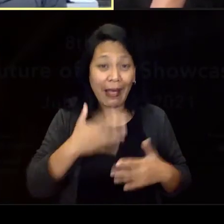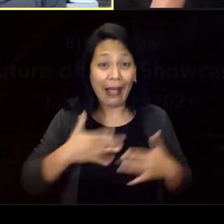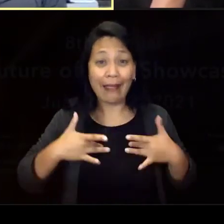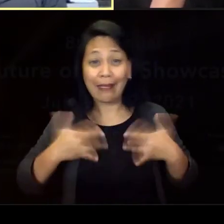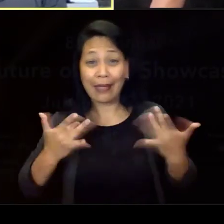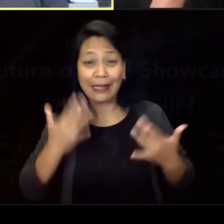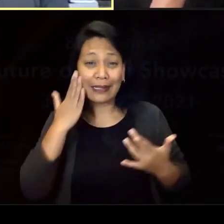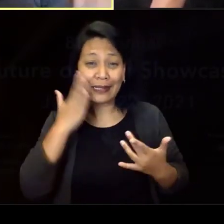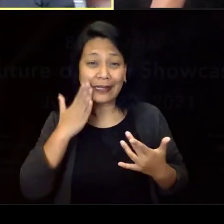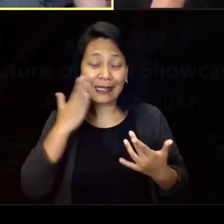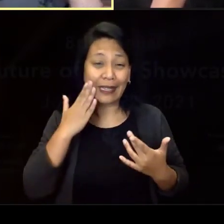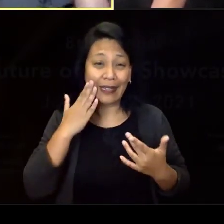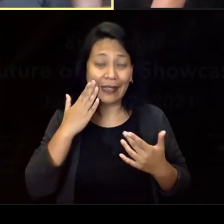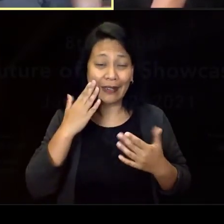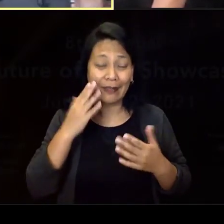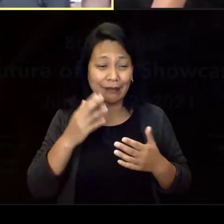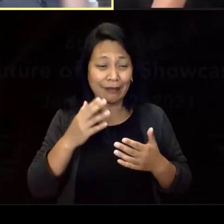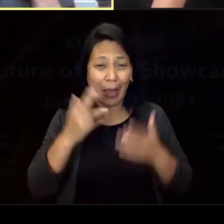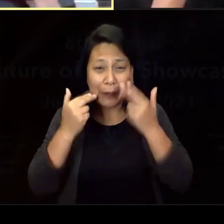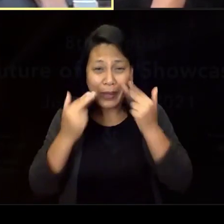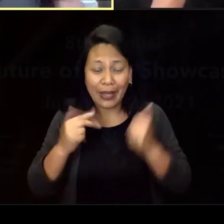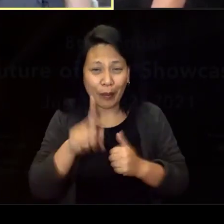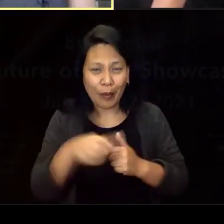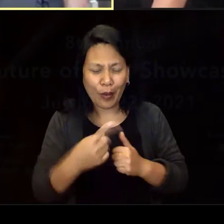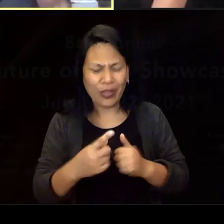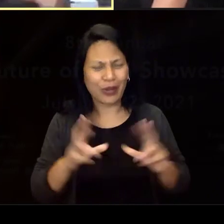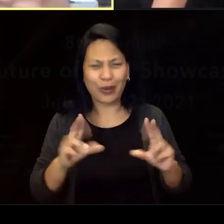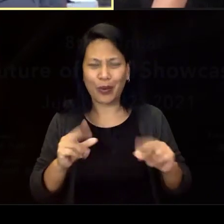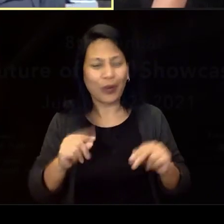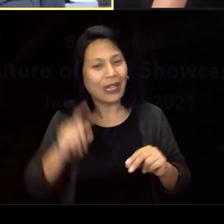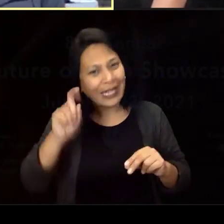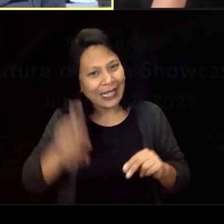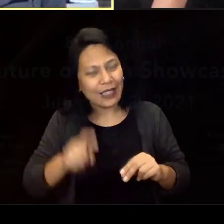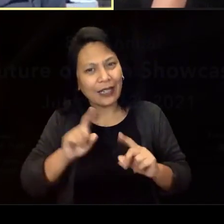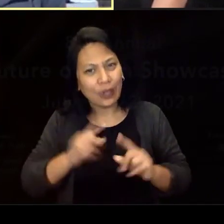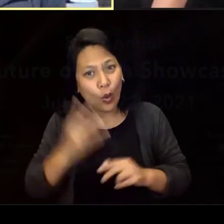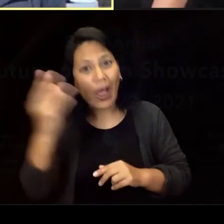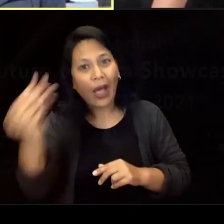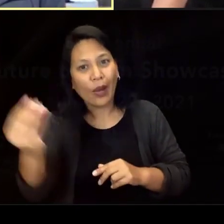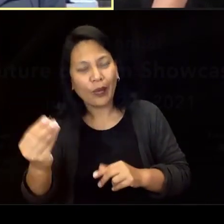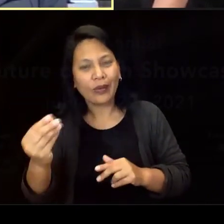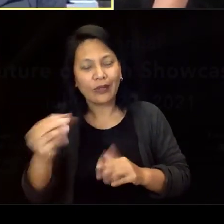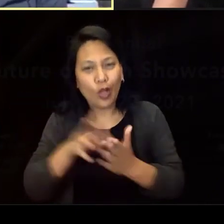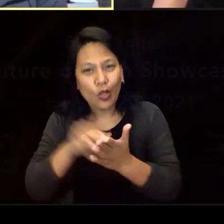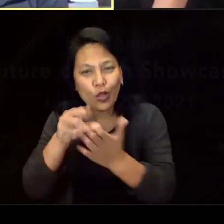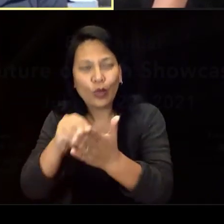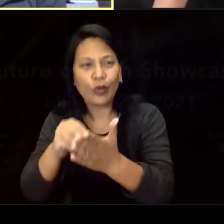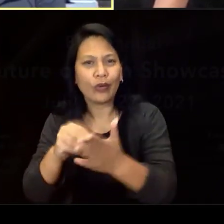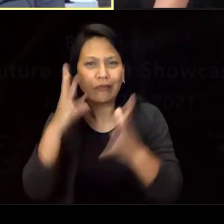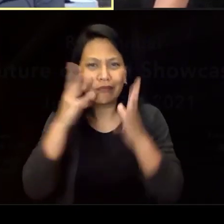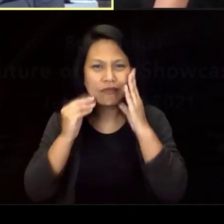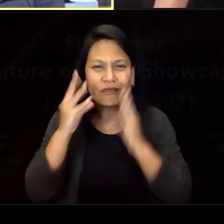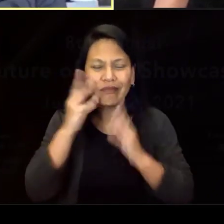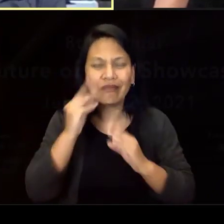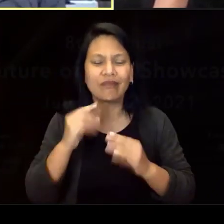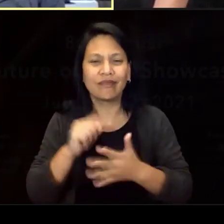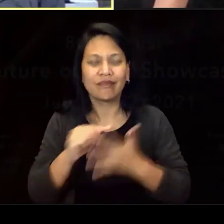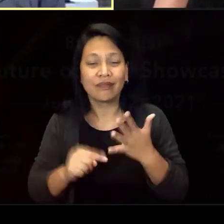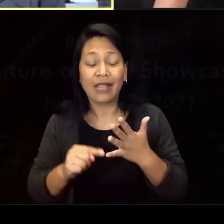So you have to be able to have that knowledge and get that experience. And sometimes you have to search elsewhere, like schooling